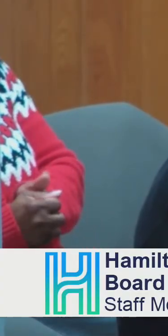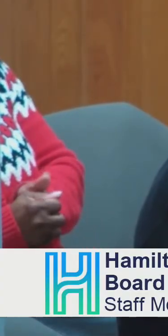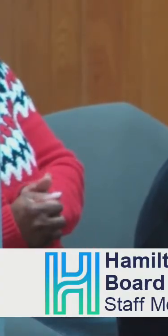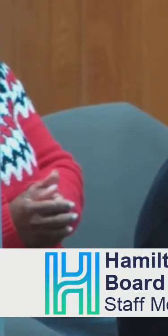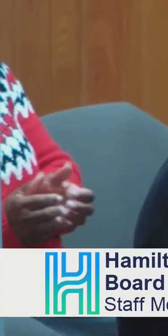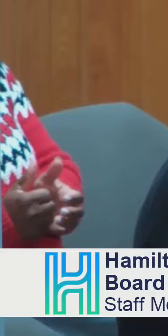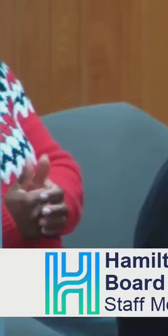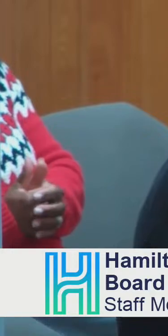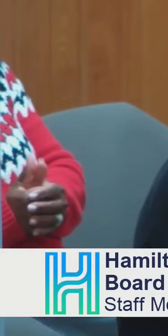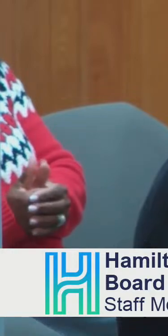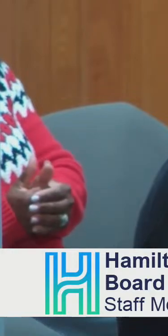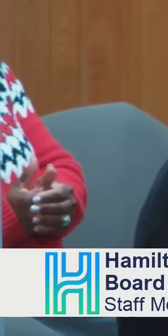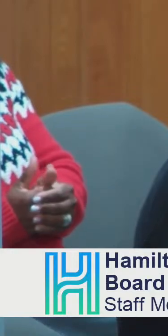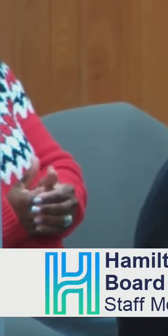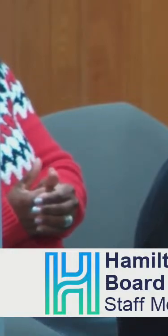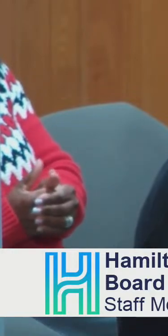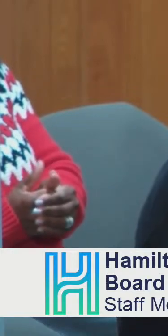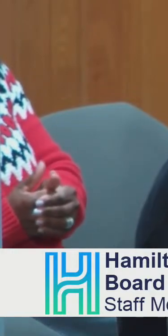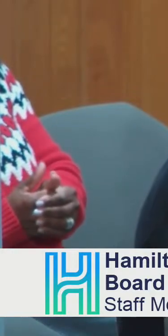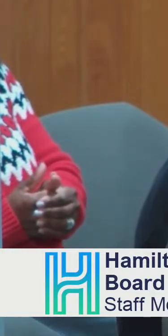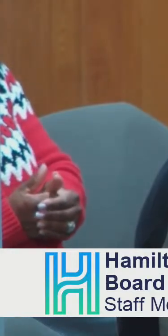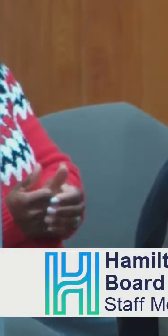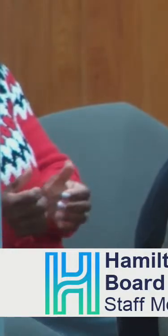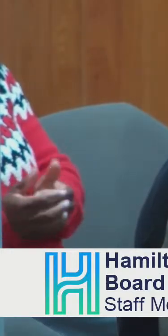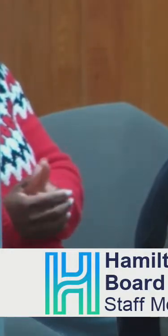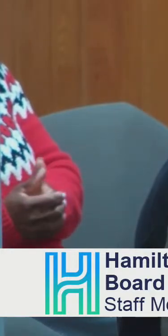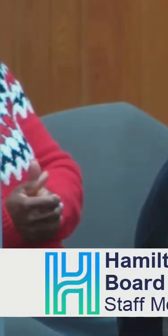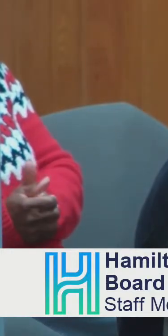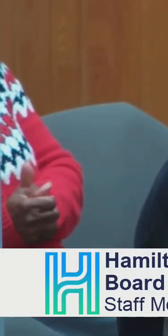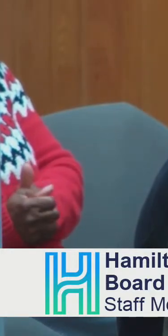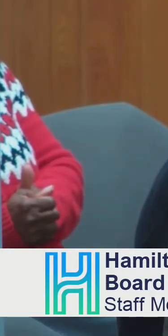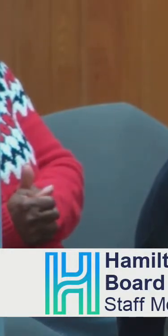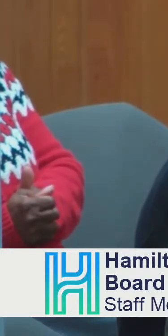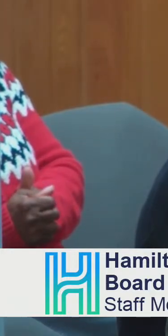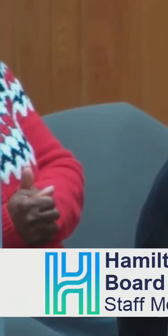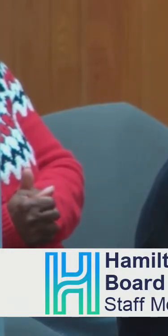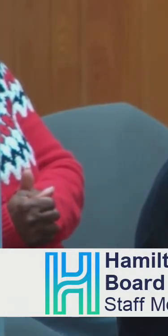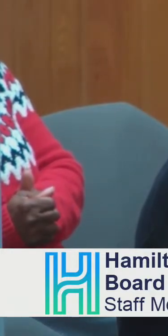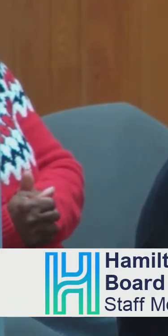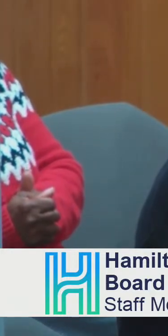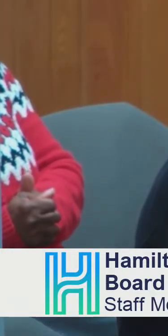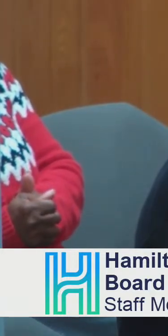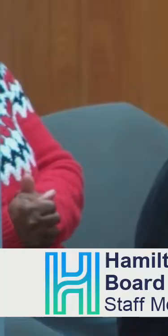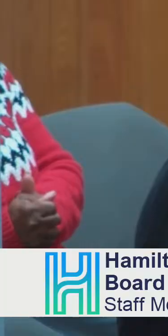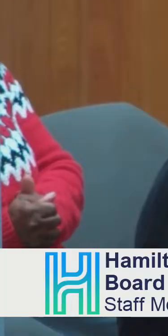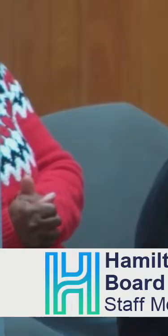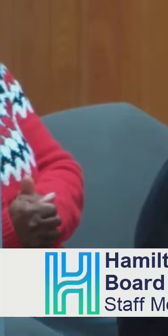whether it's television, radio, what have you how can we correlate that to the number of veterans